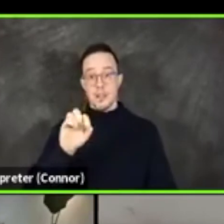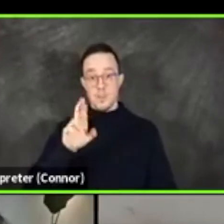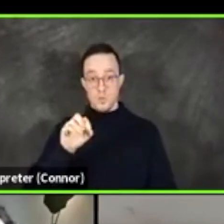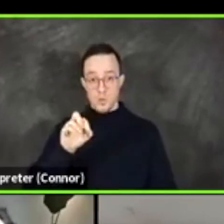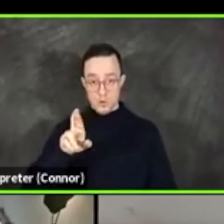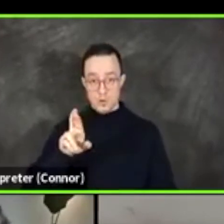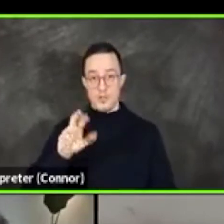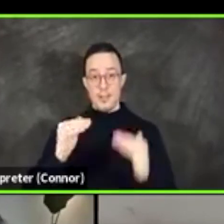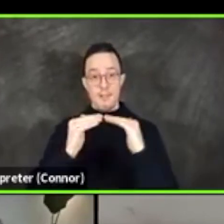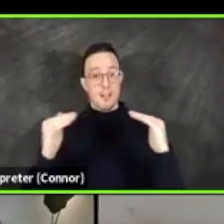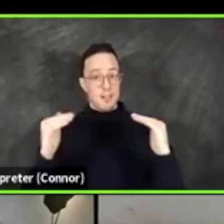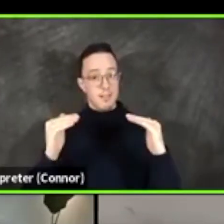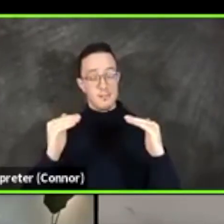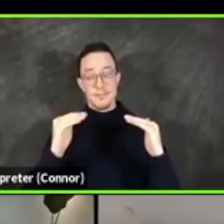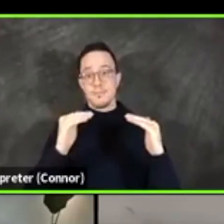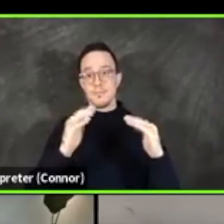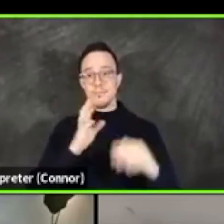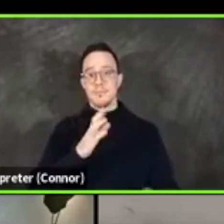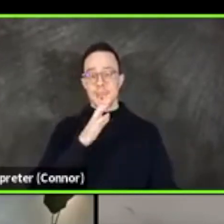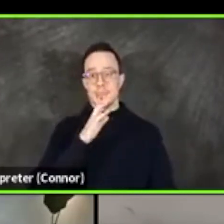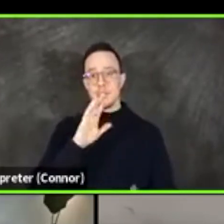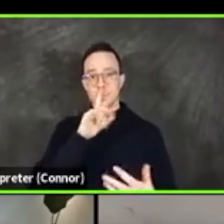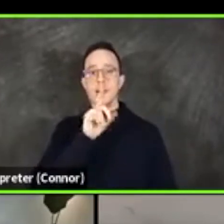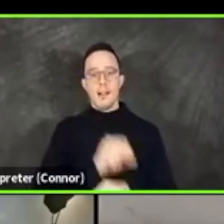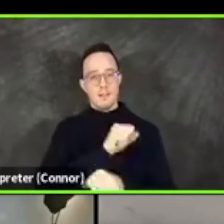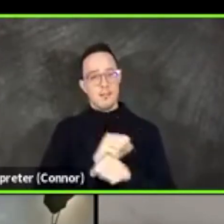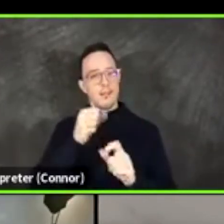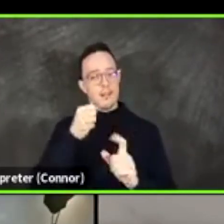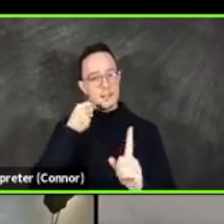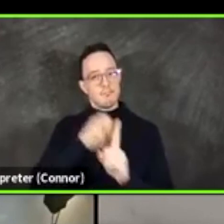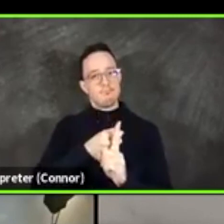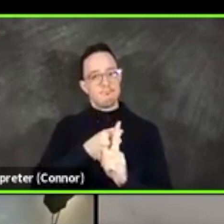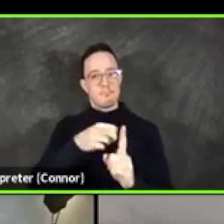AND INSTITUTIONALLY. WE'RE SHIFTING THE DNA OF ORGANIZATIONS